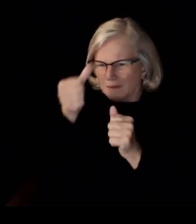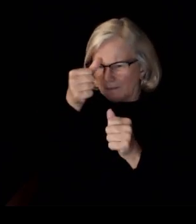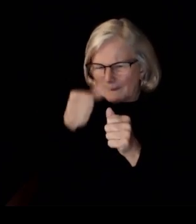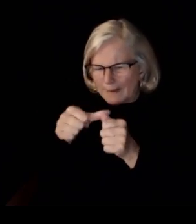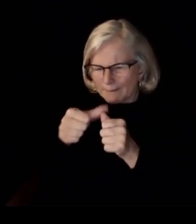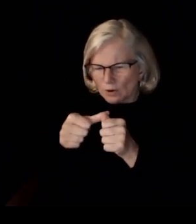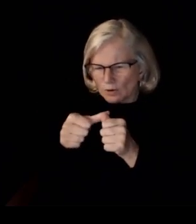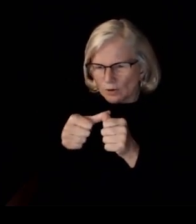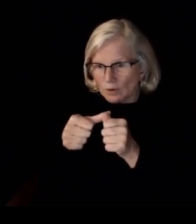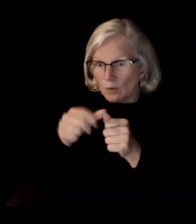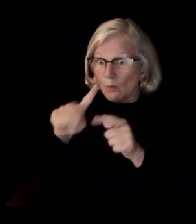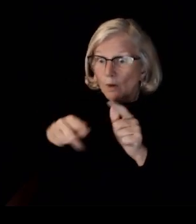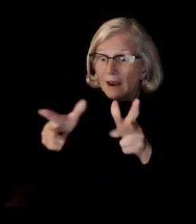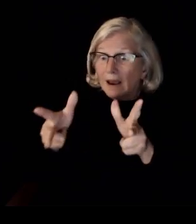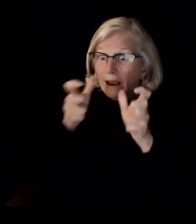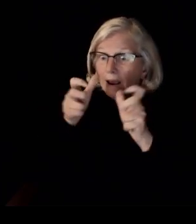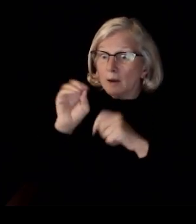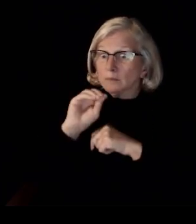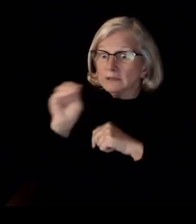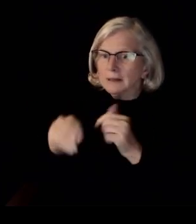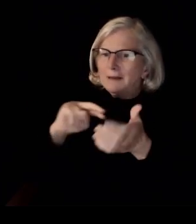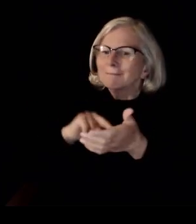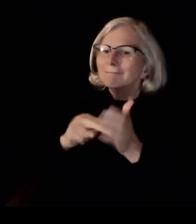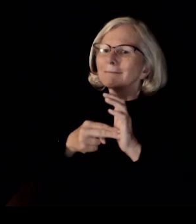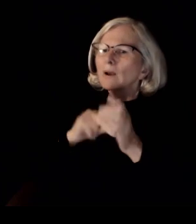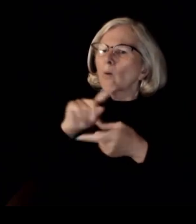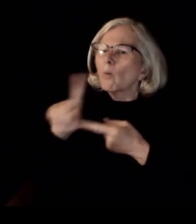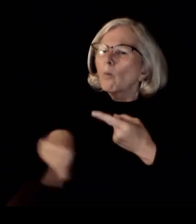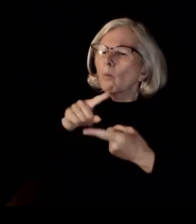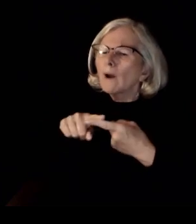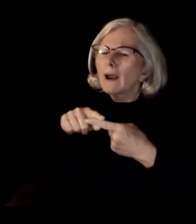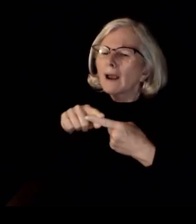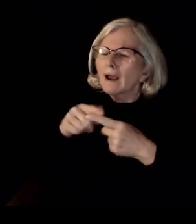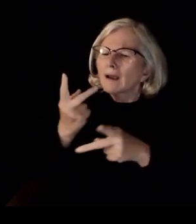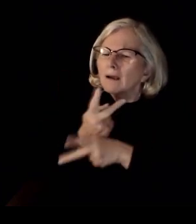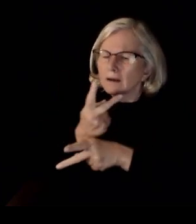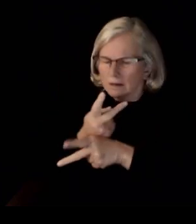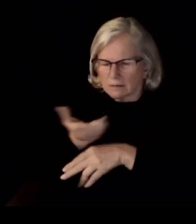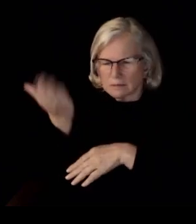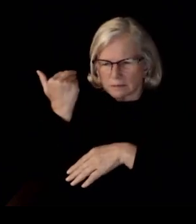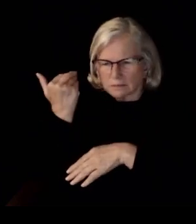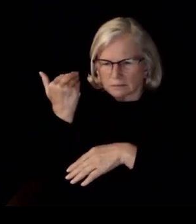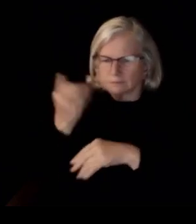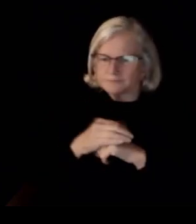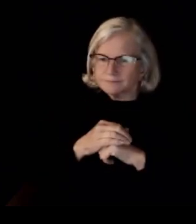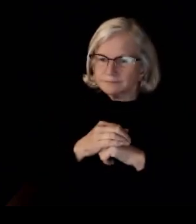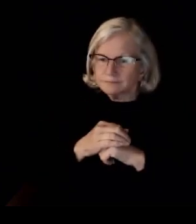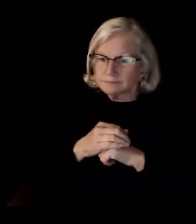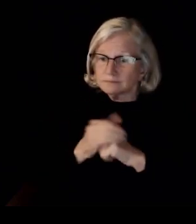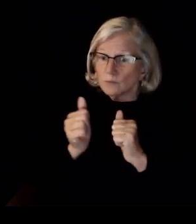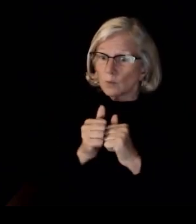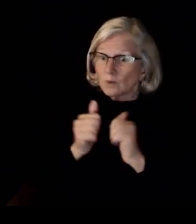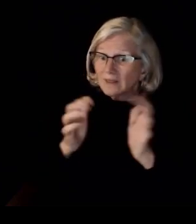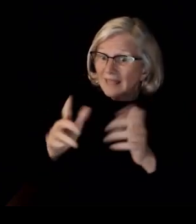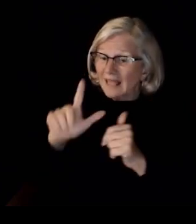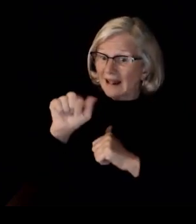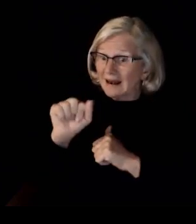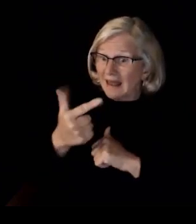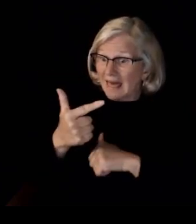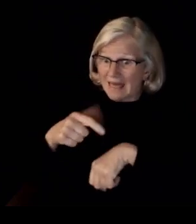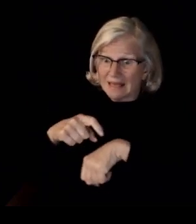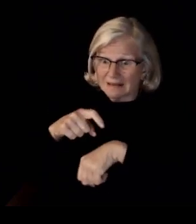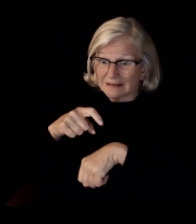metric without the lag factor however is a 12.7 percent increase in testing week over